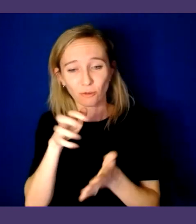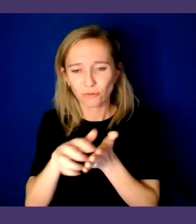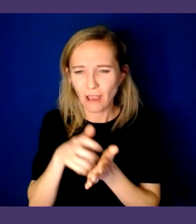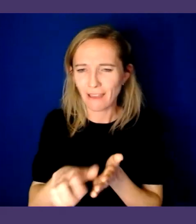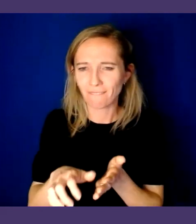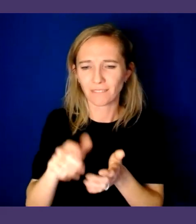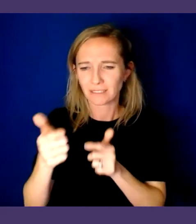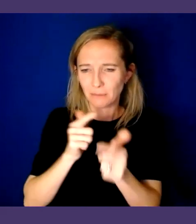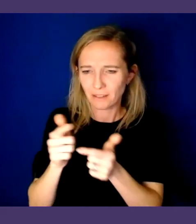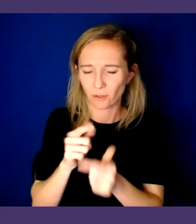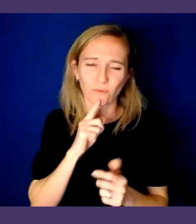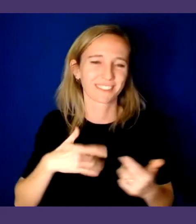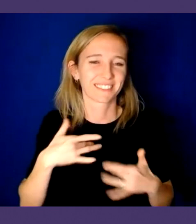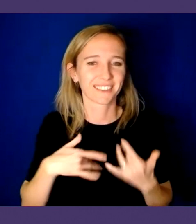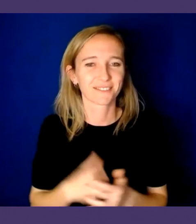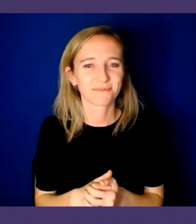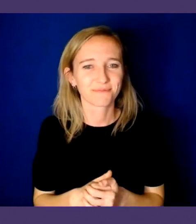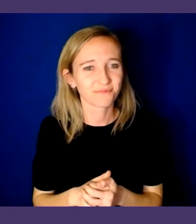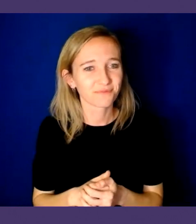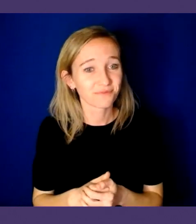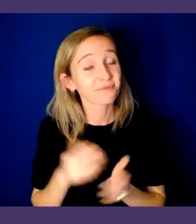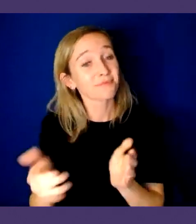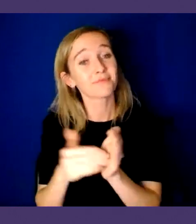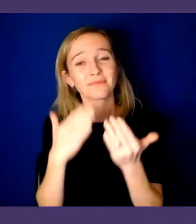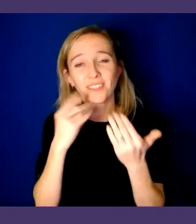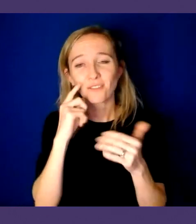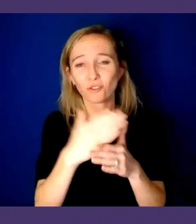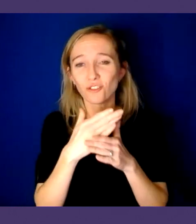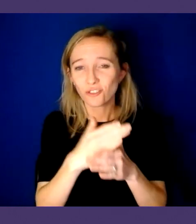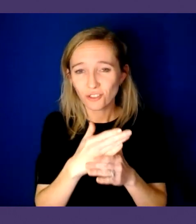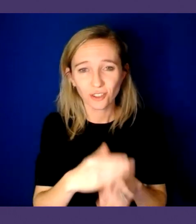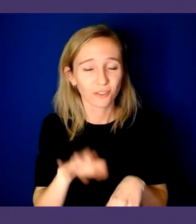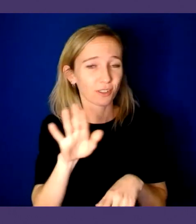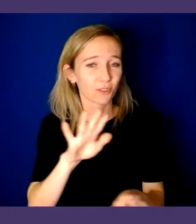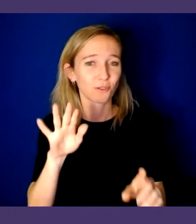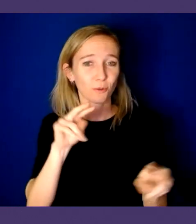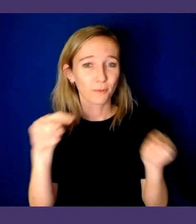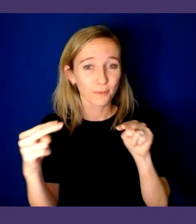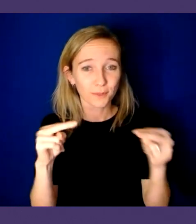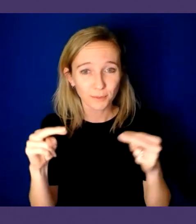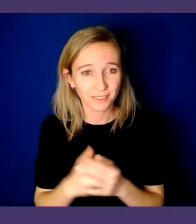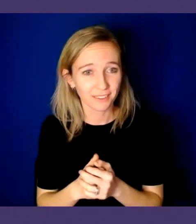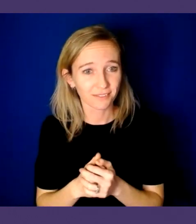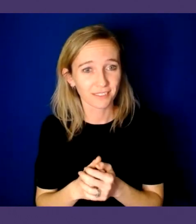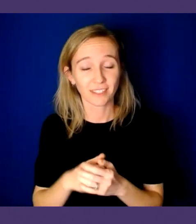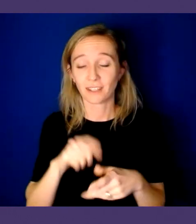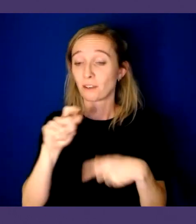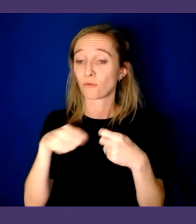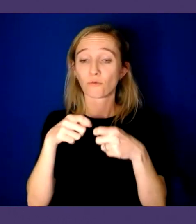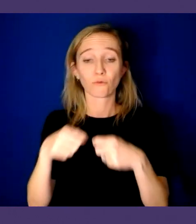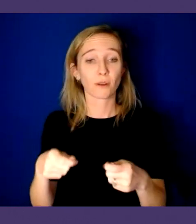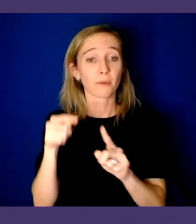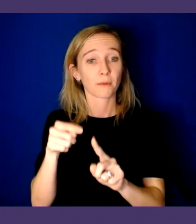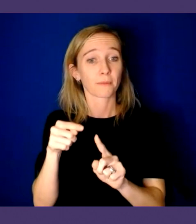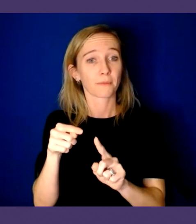Alright, so once more, thank you again for sharing your valuable insights. As we wrap up, let's focus to our final question.